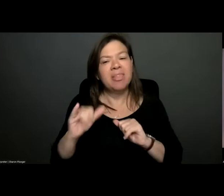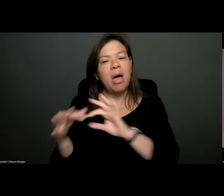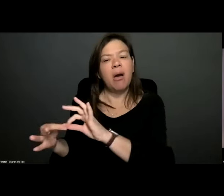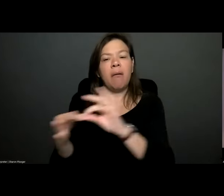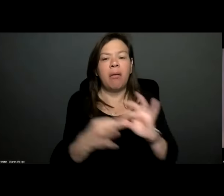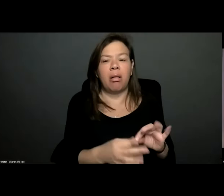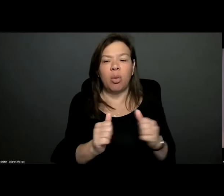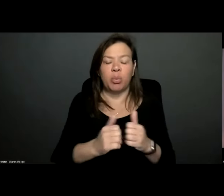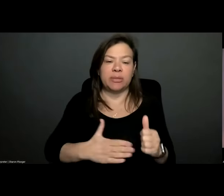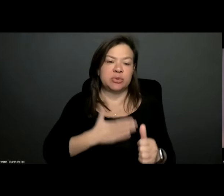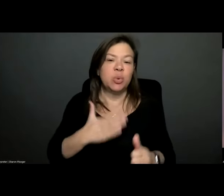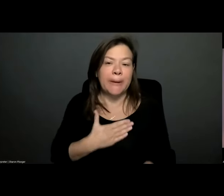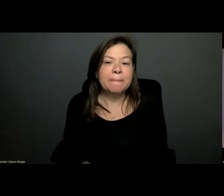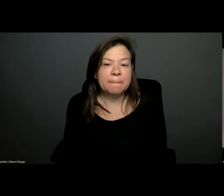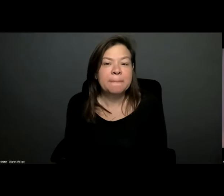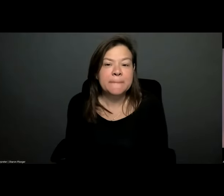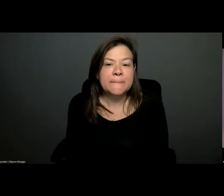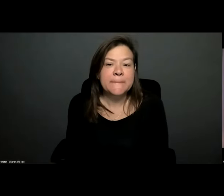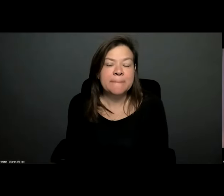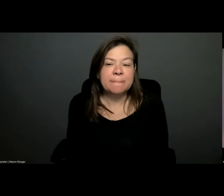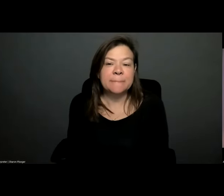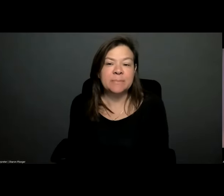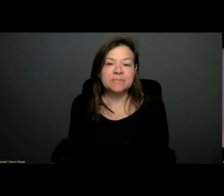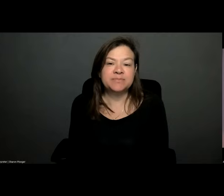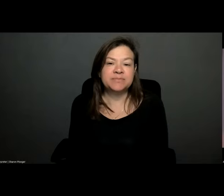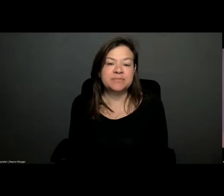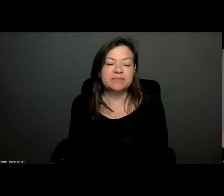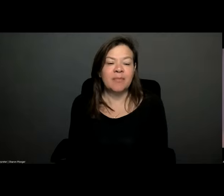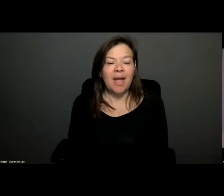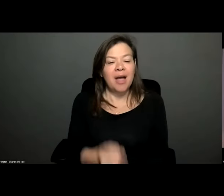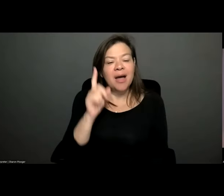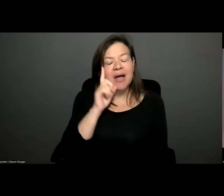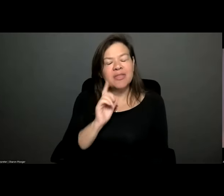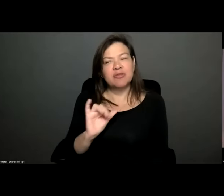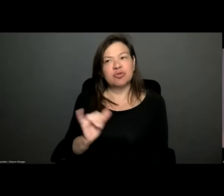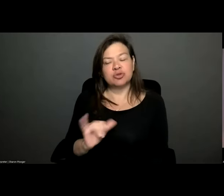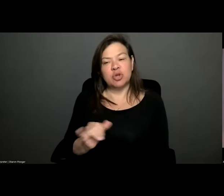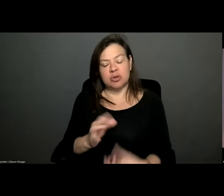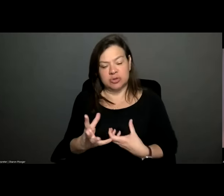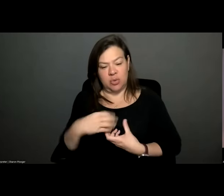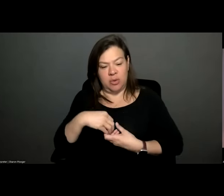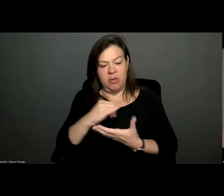I think that there is also the inherent art within ourselves